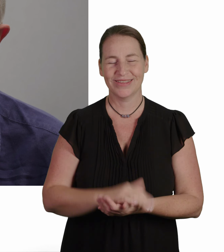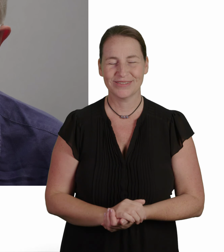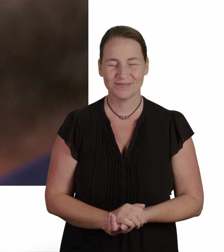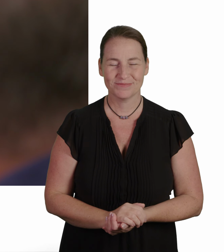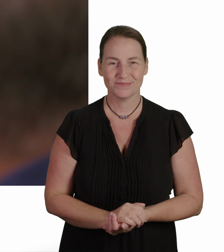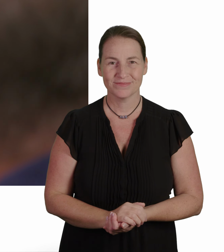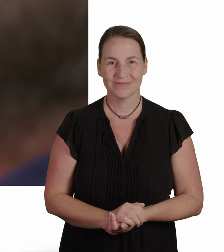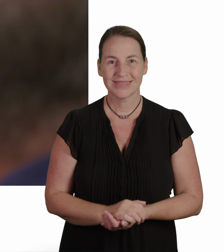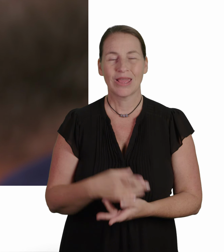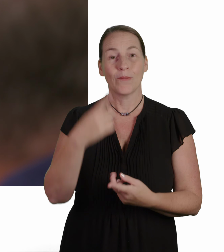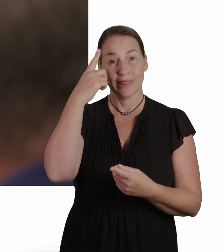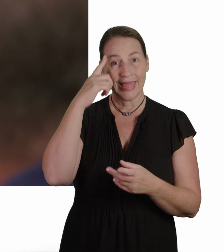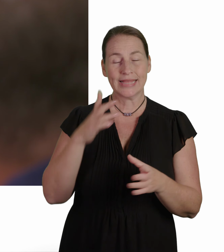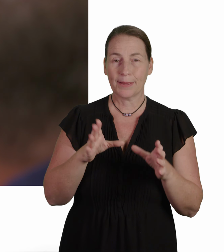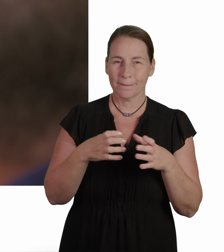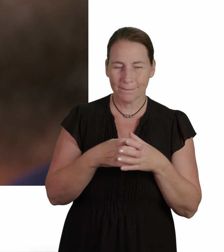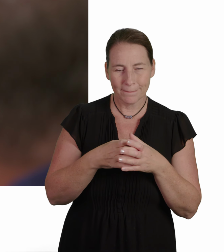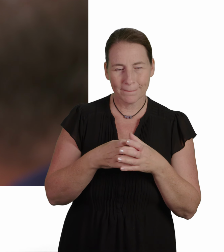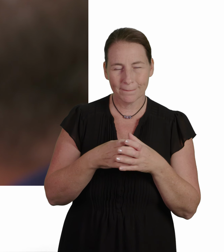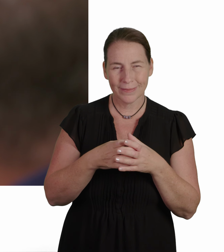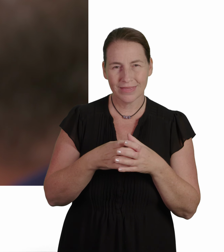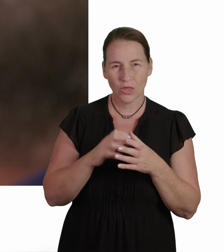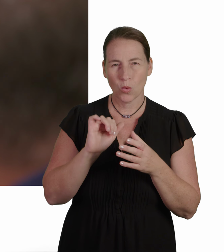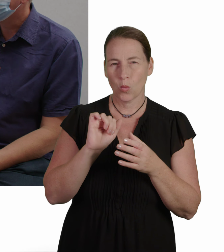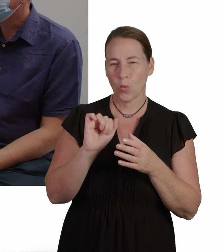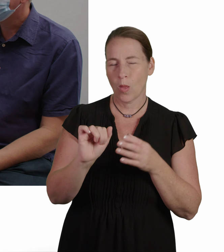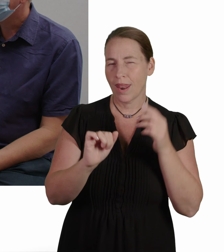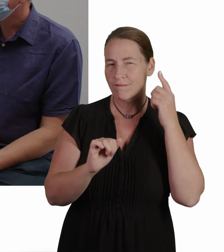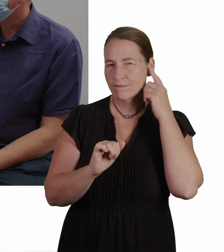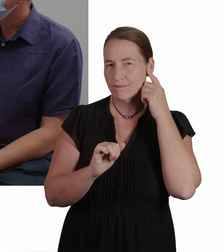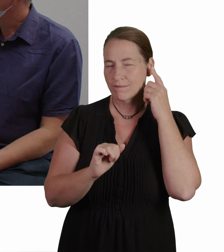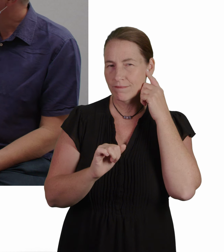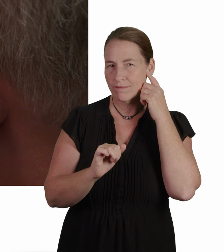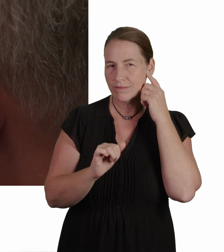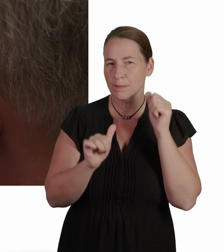“We think as a team that your left ear would be more suitable